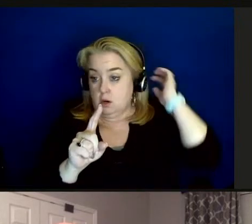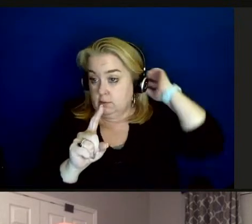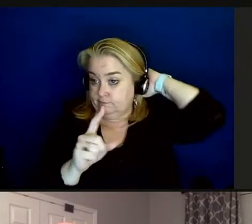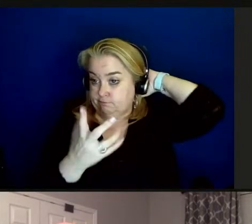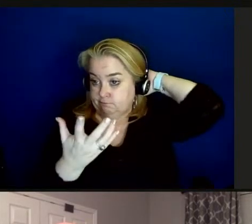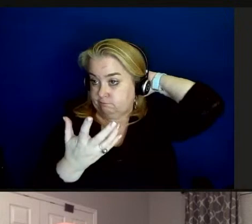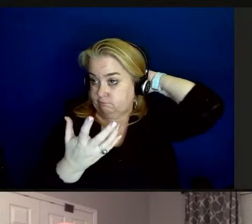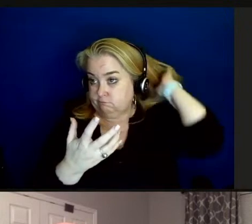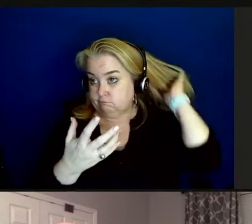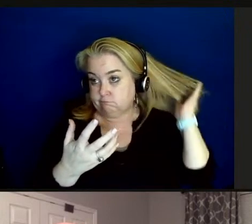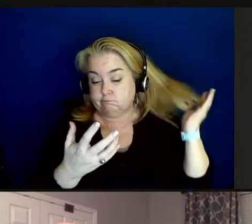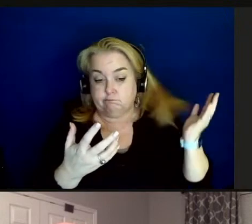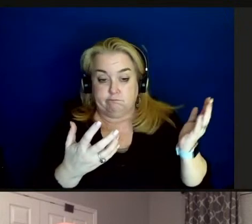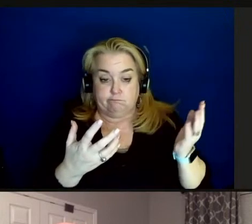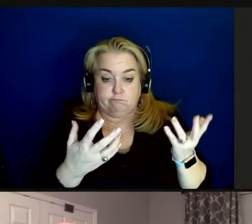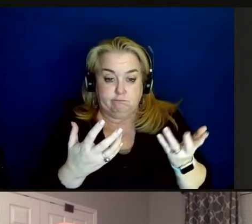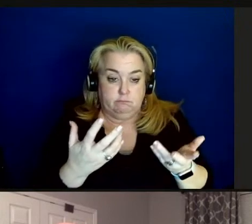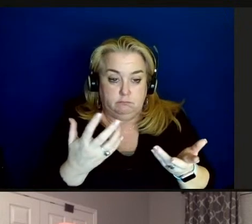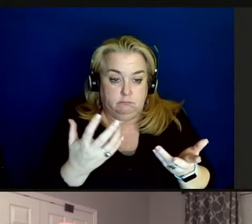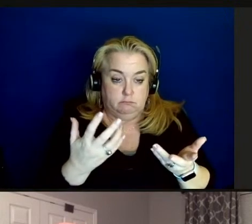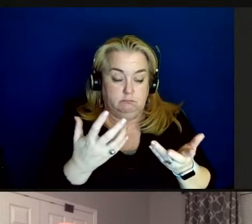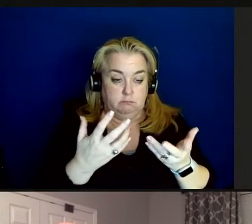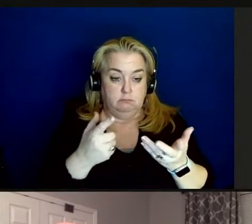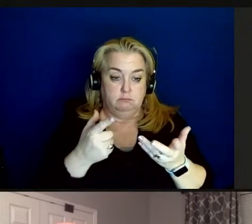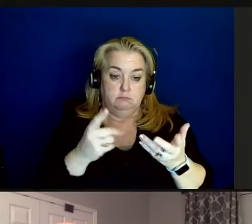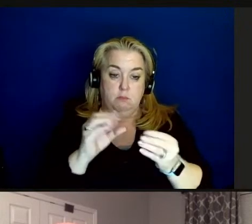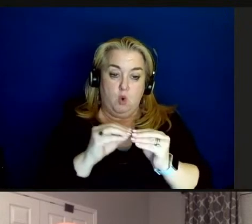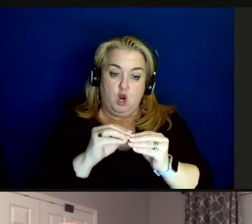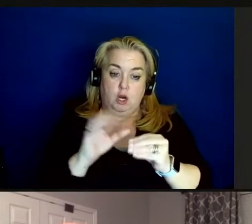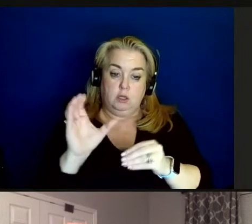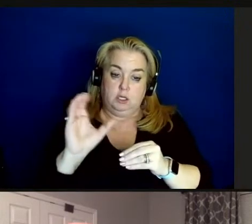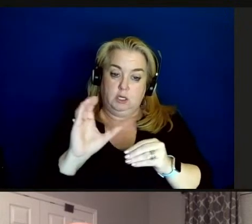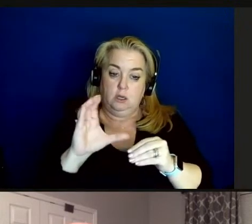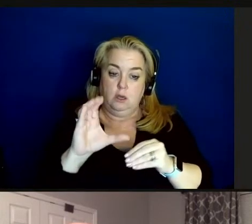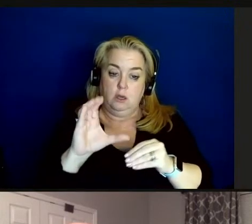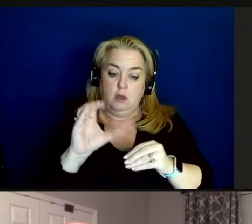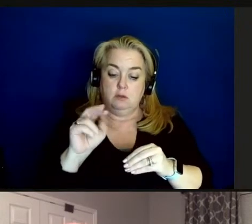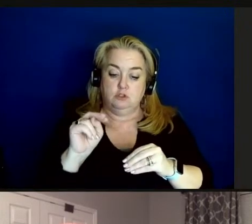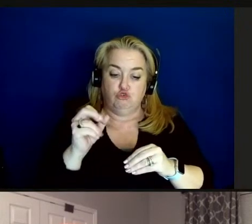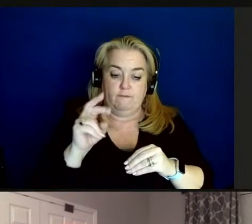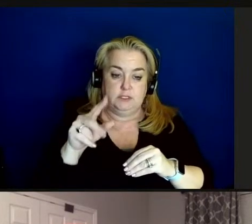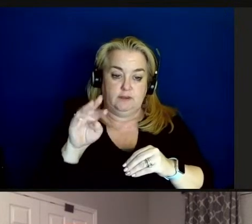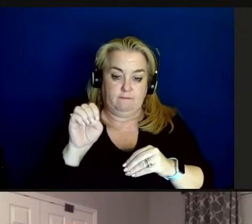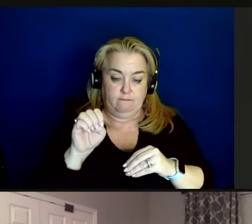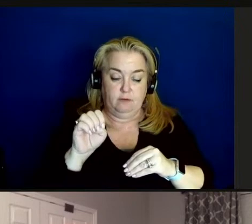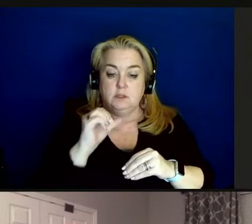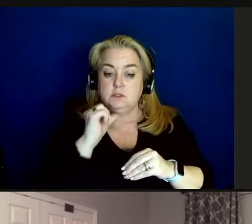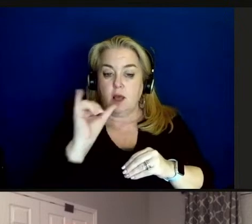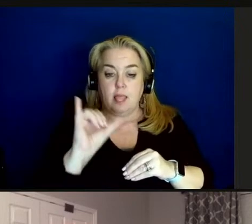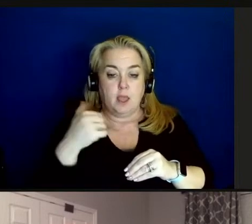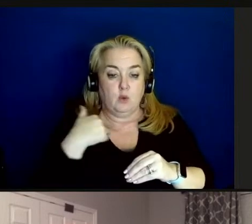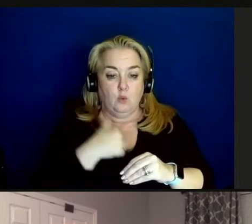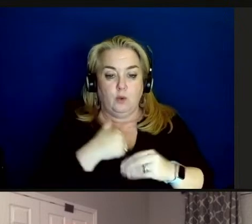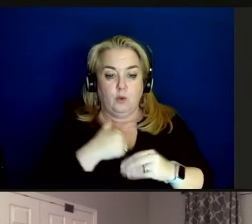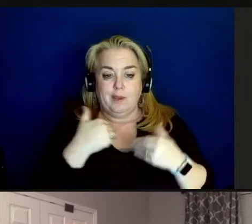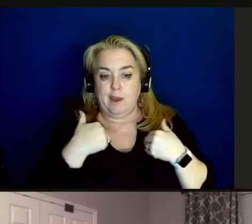HOLDING SOME POSITIONS OPEN